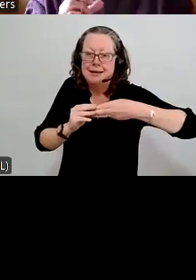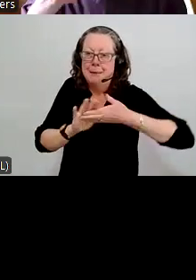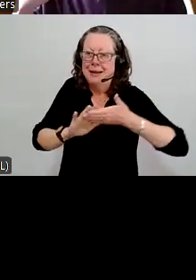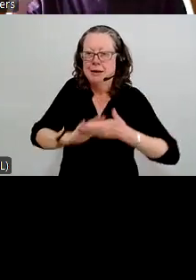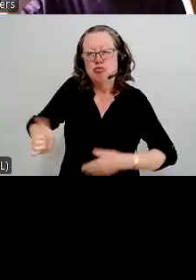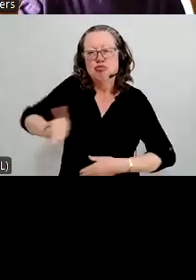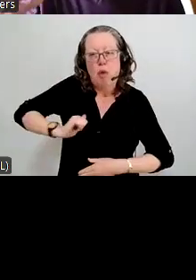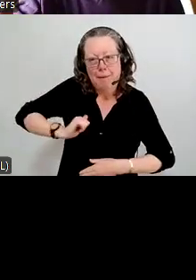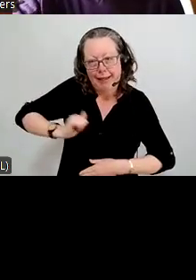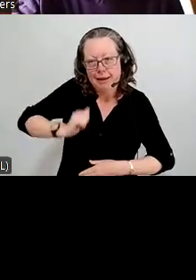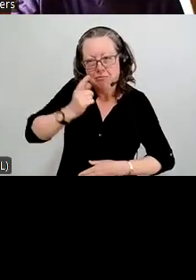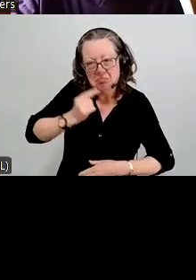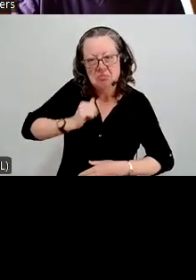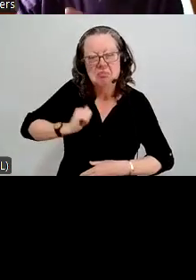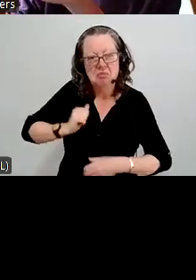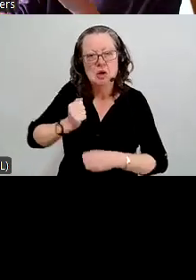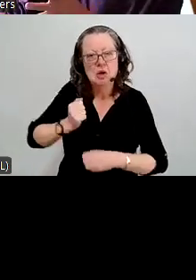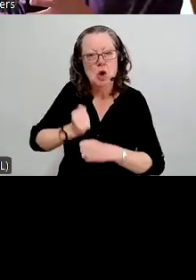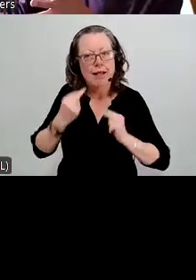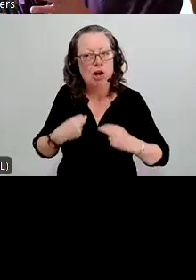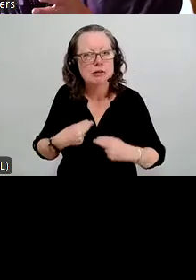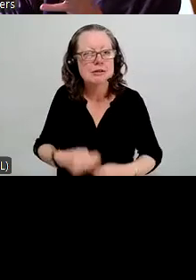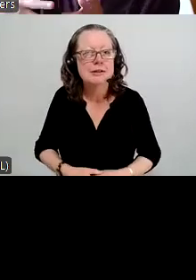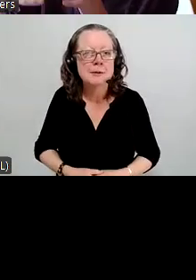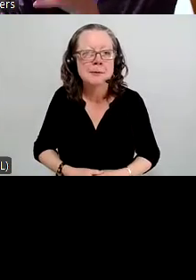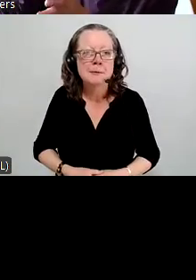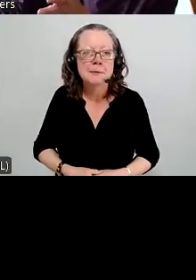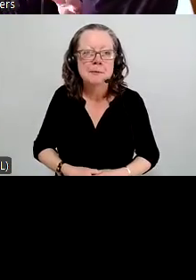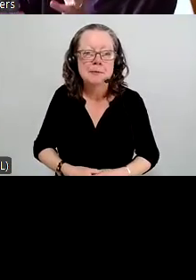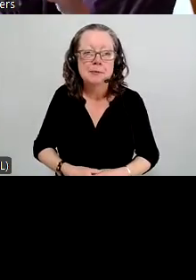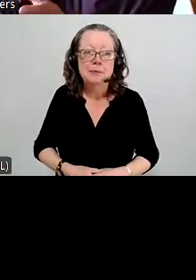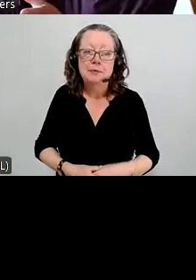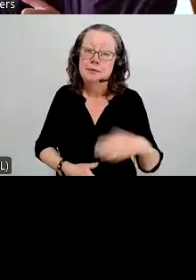especially if you're actively asking it. It's then going to give you results,